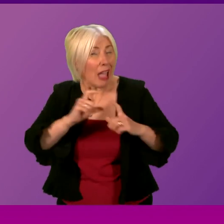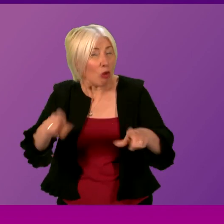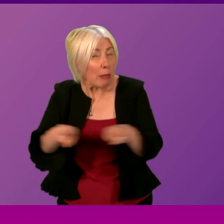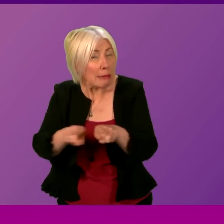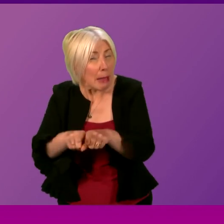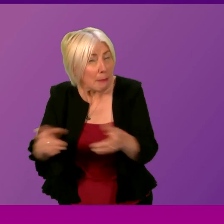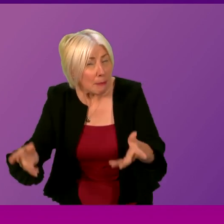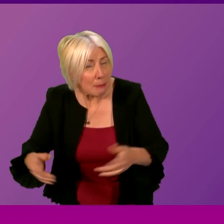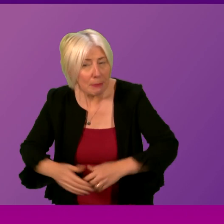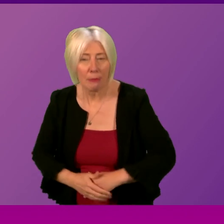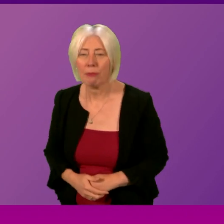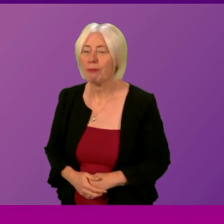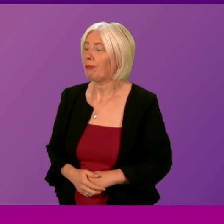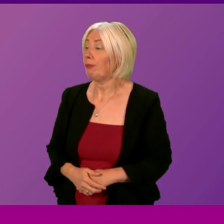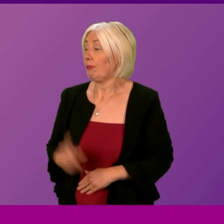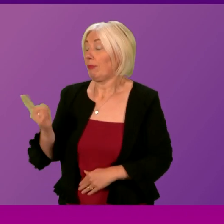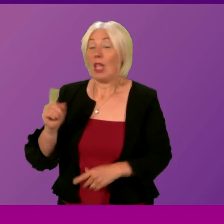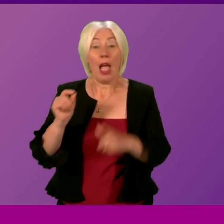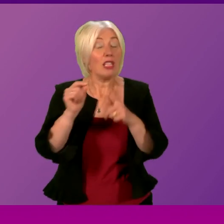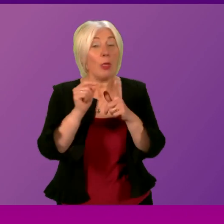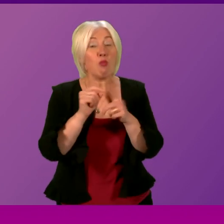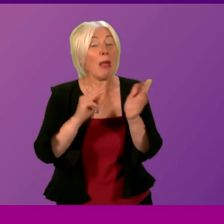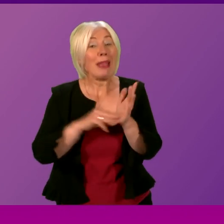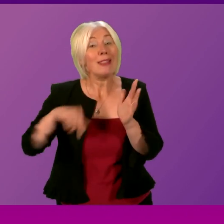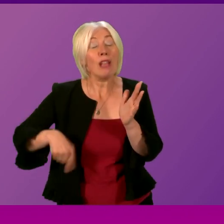Of course, it is the Prime Minister’s announcements that are disintegrating in the face